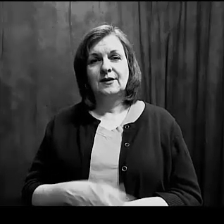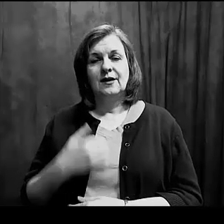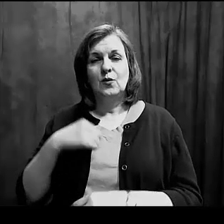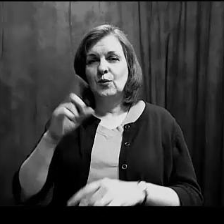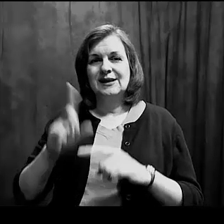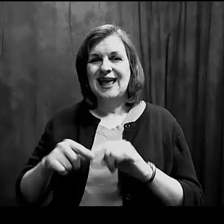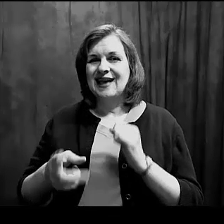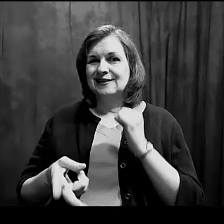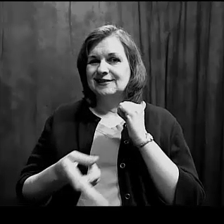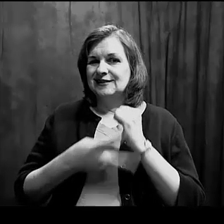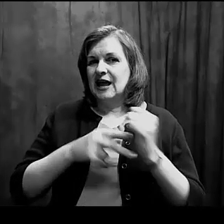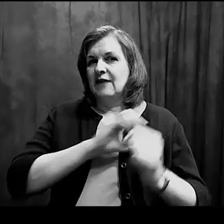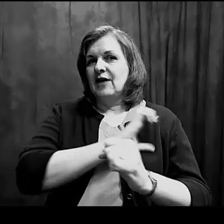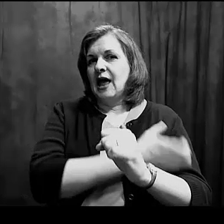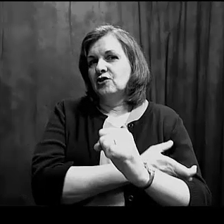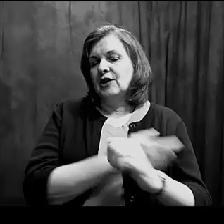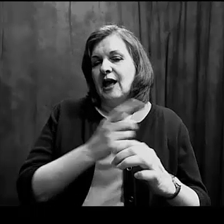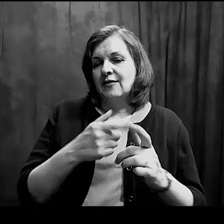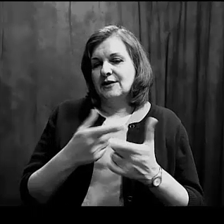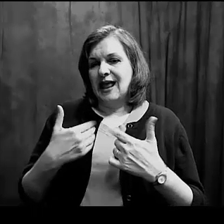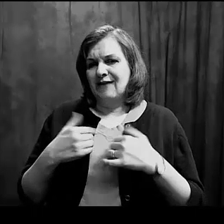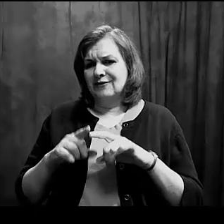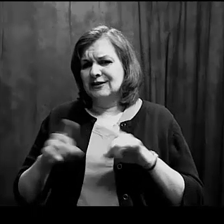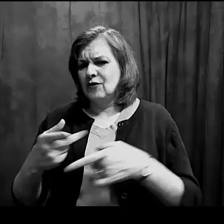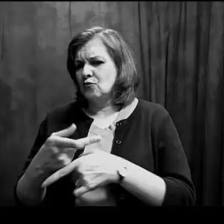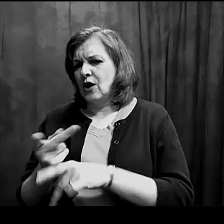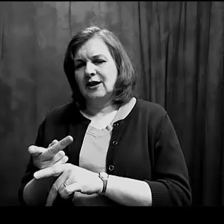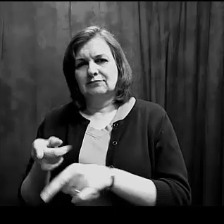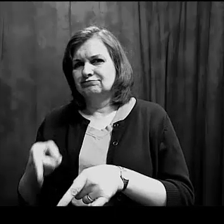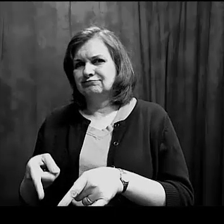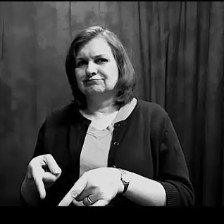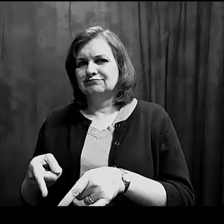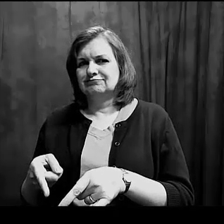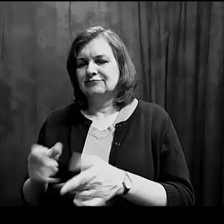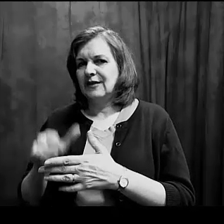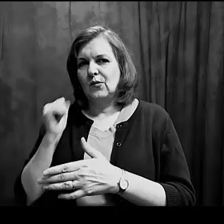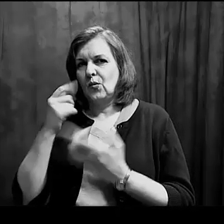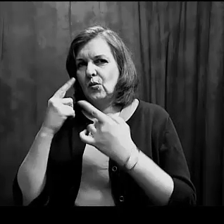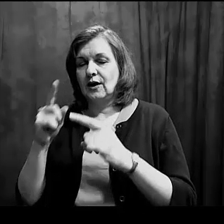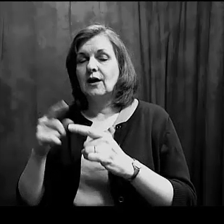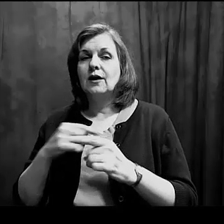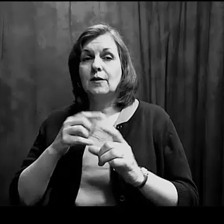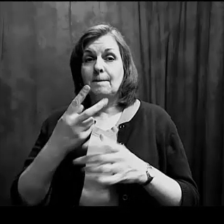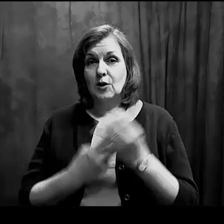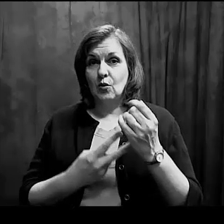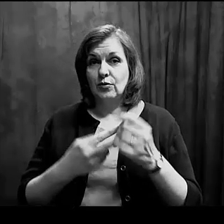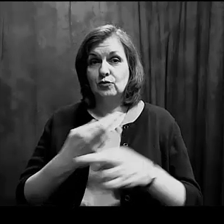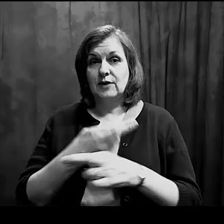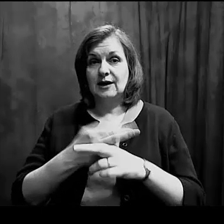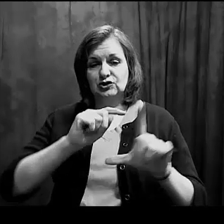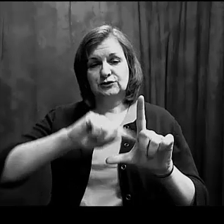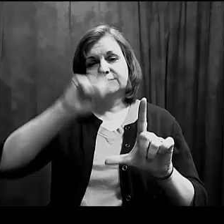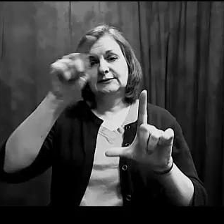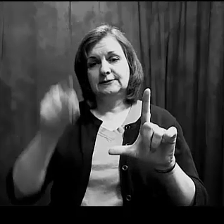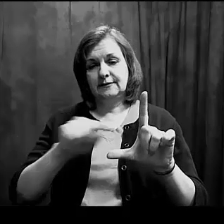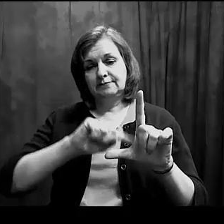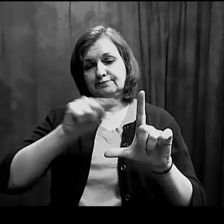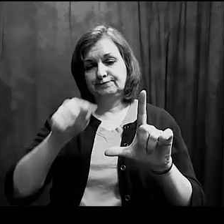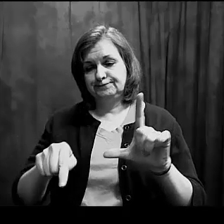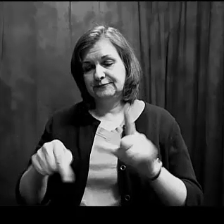or save energy and then come out with a different product that's not going to work for us we still need to end up at the same place